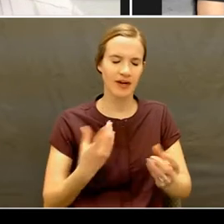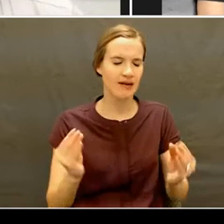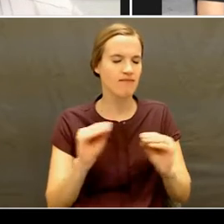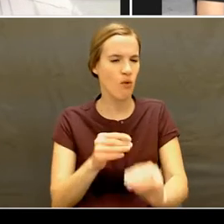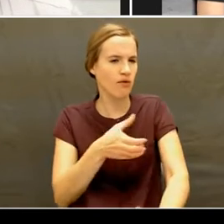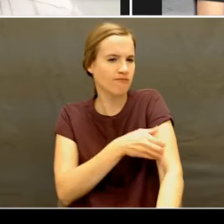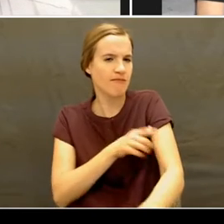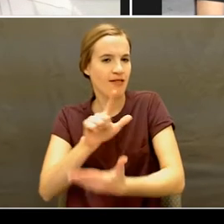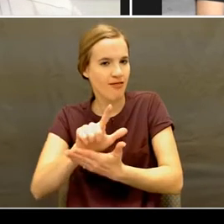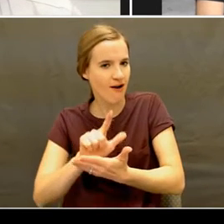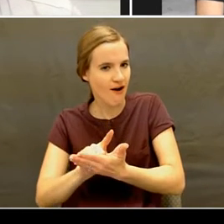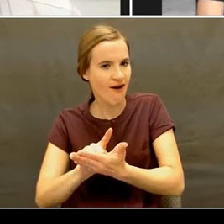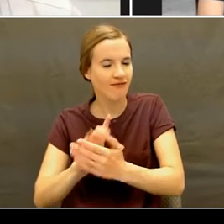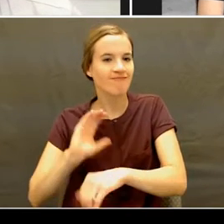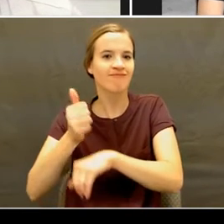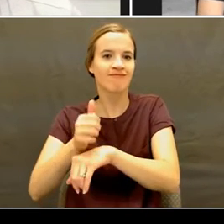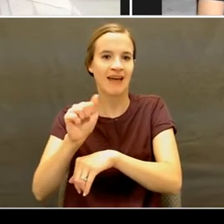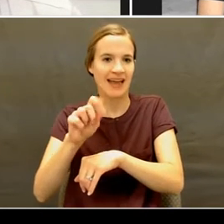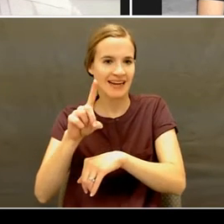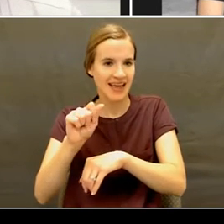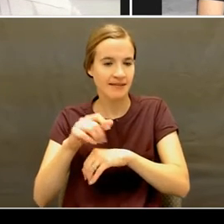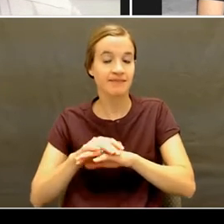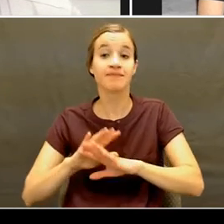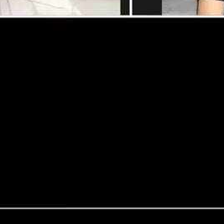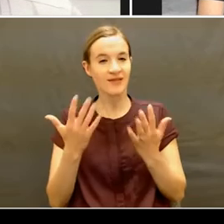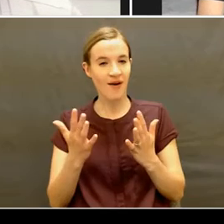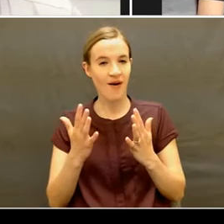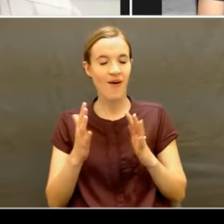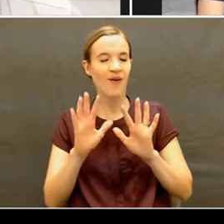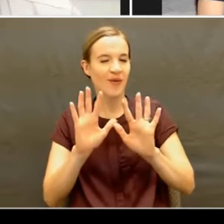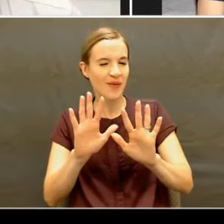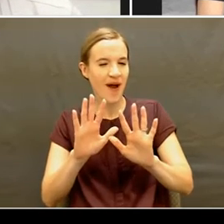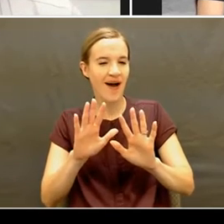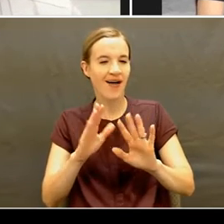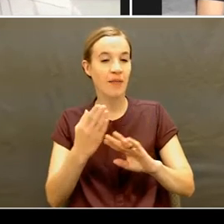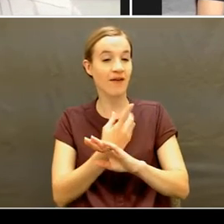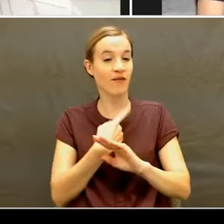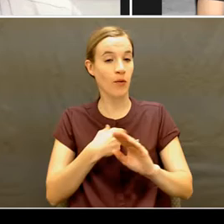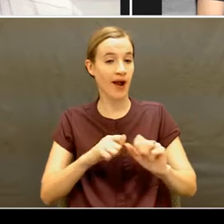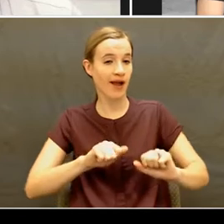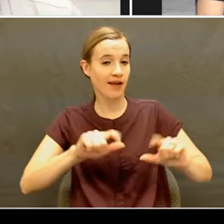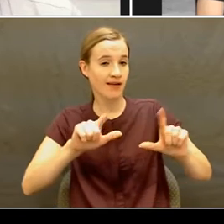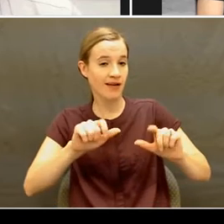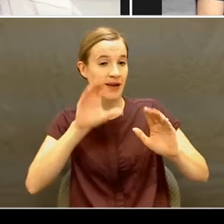wanted to stop and before we go forward, you've got a photo behind you. That we've got two